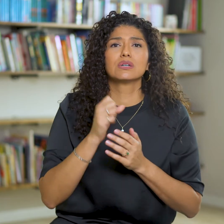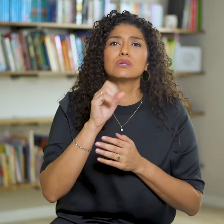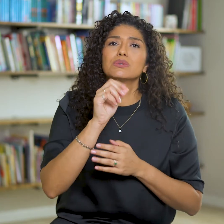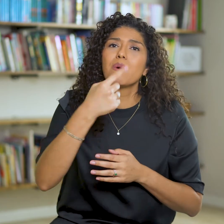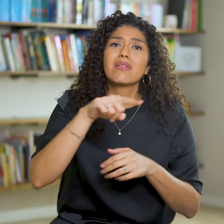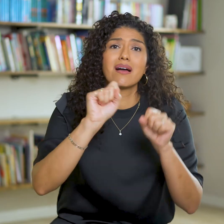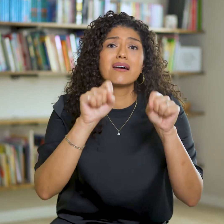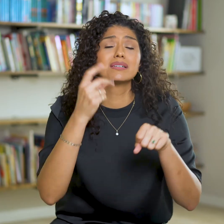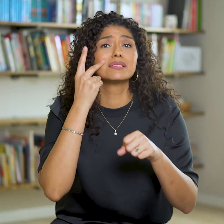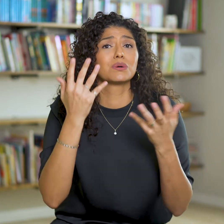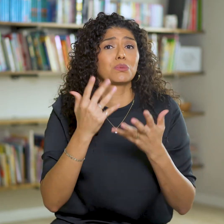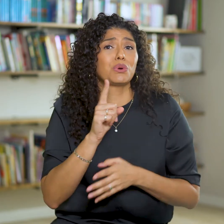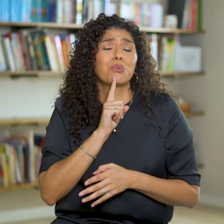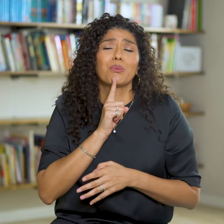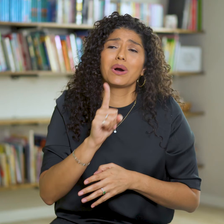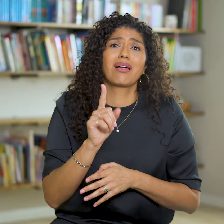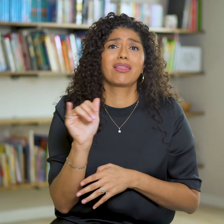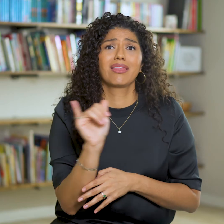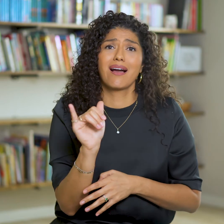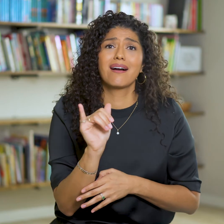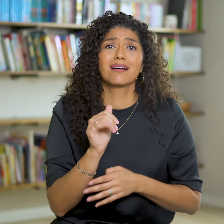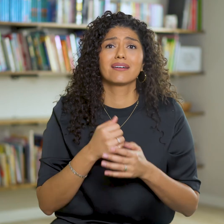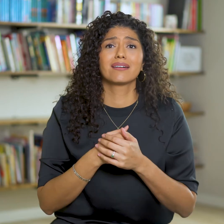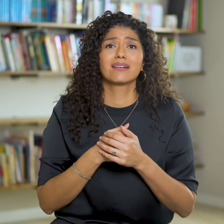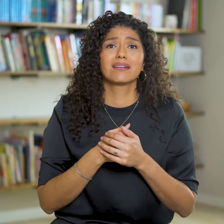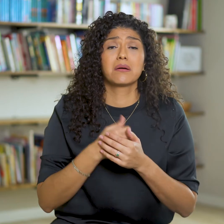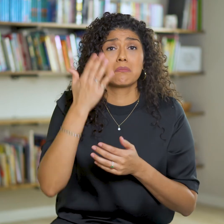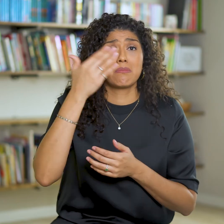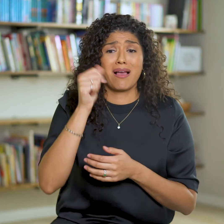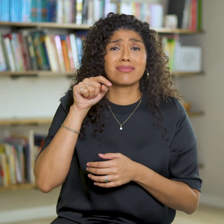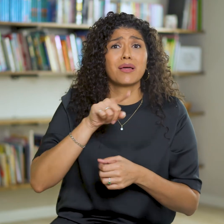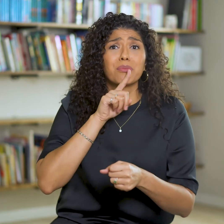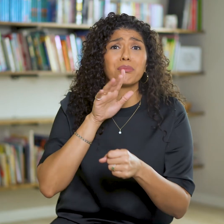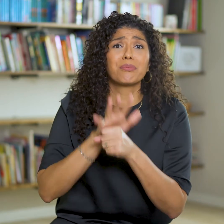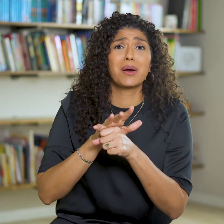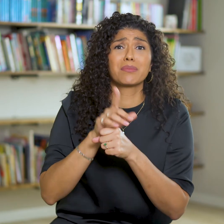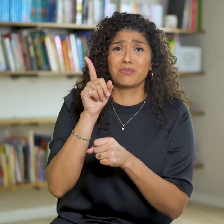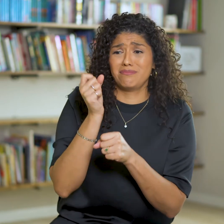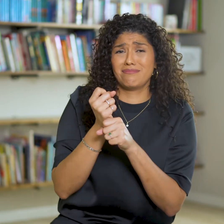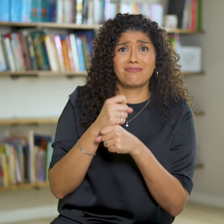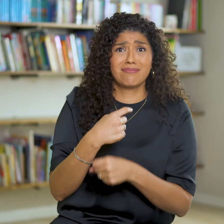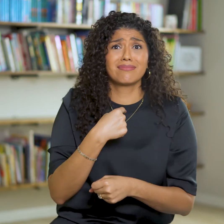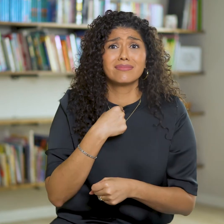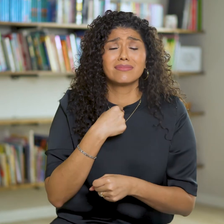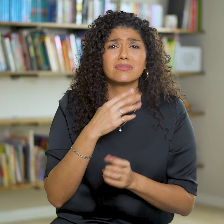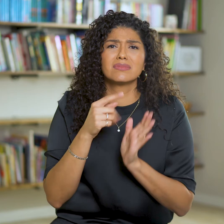so they can see what You’re really like, because this promise You made me